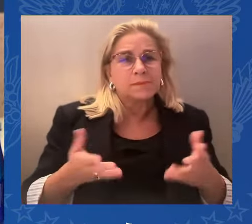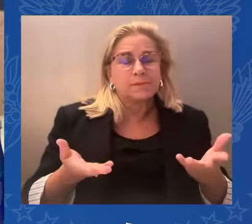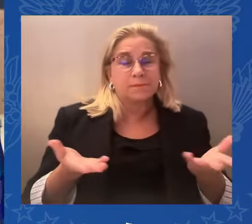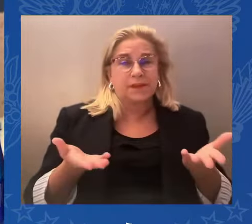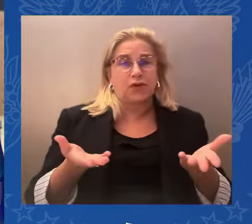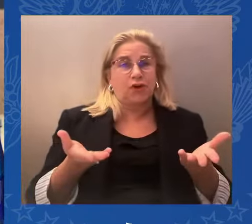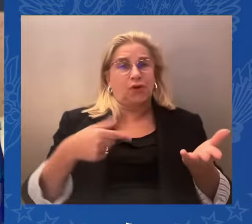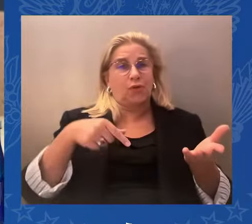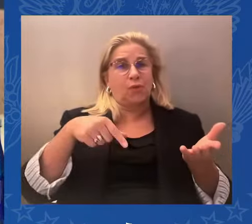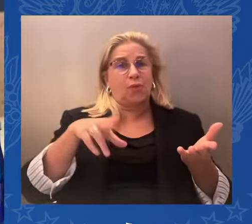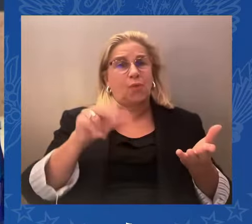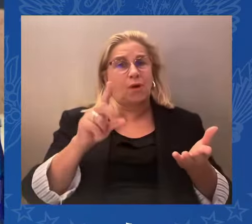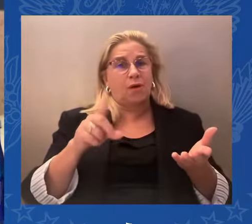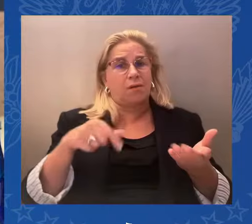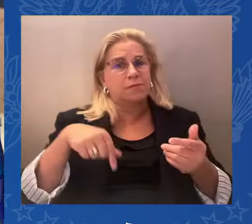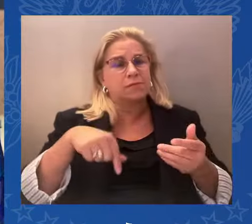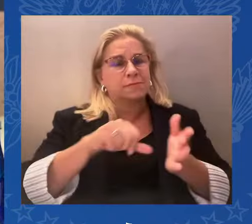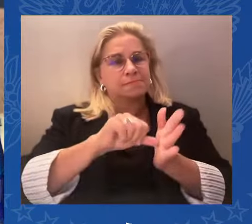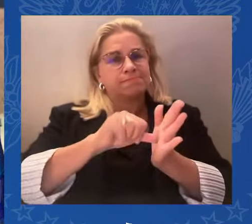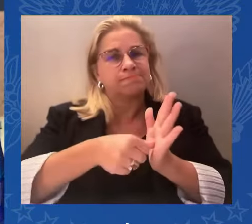underscored the efforts by the Quad.